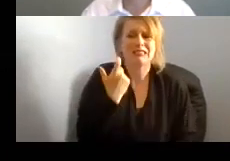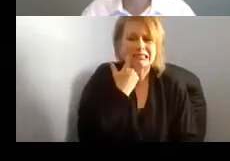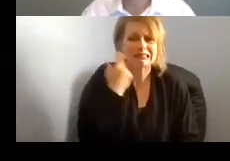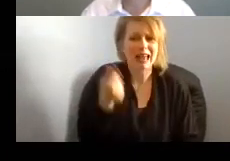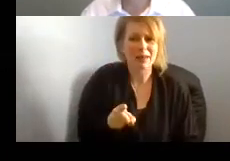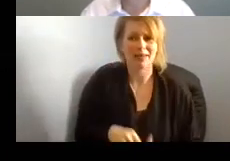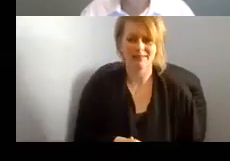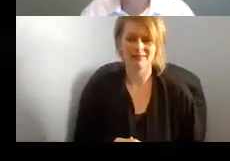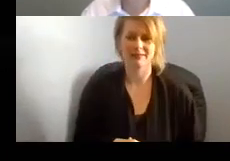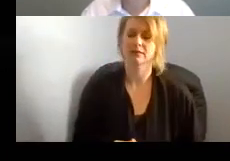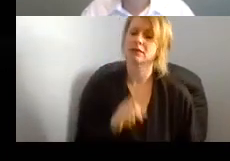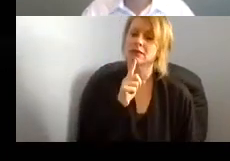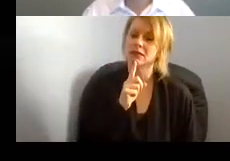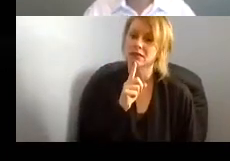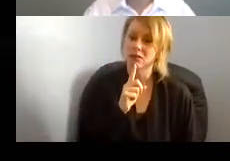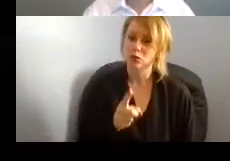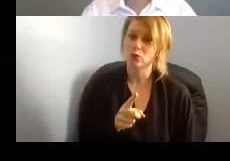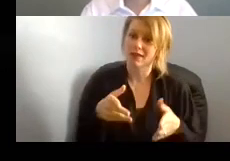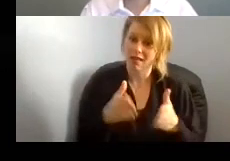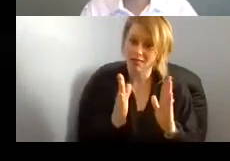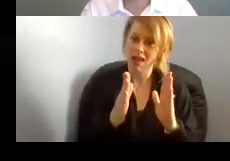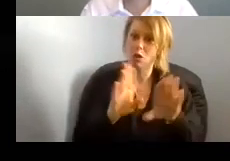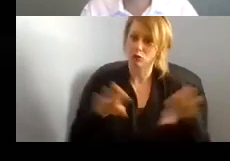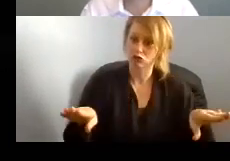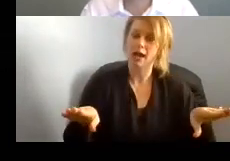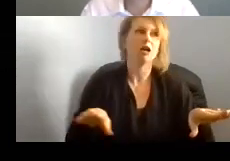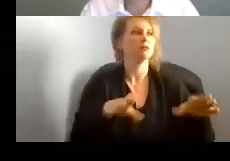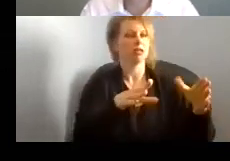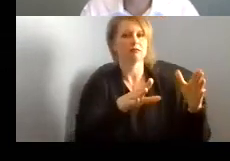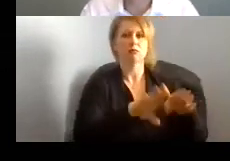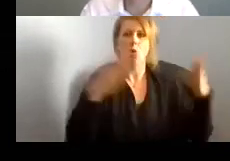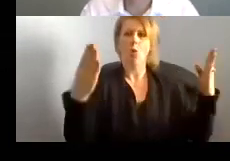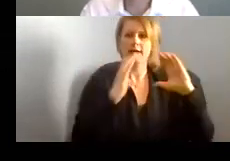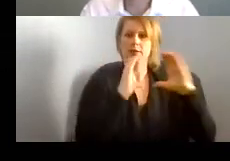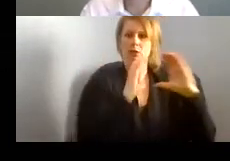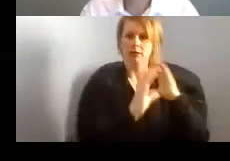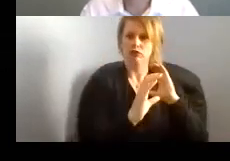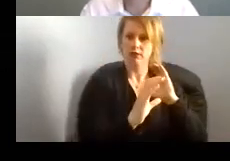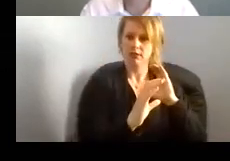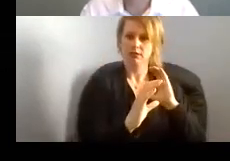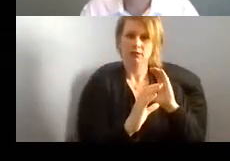is to allow the child, and if you’re talking to the rest of the family, the family to be upset and suspend your judgment.